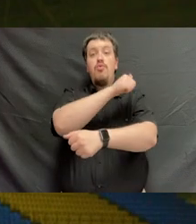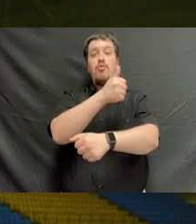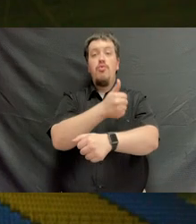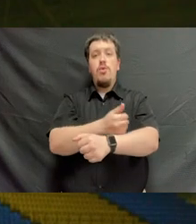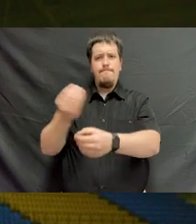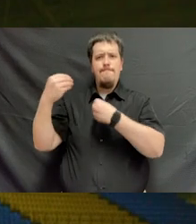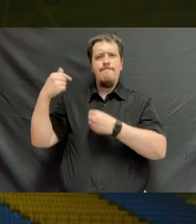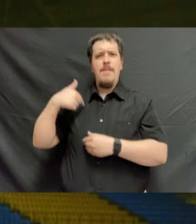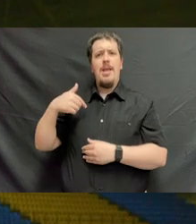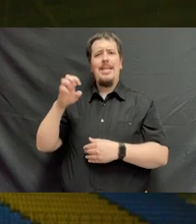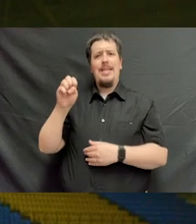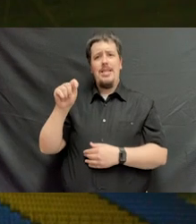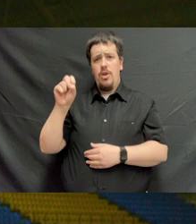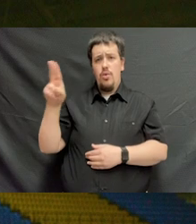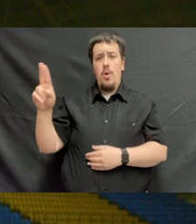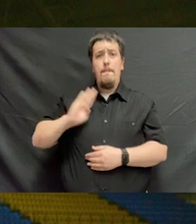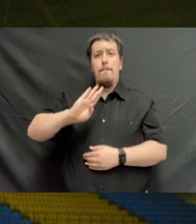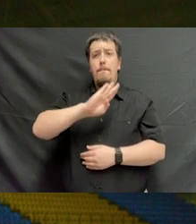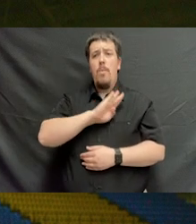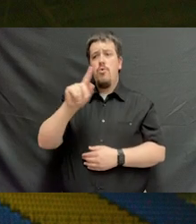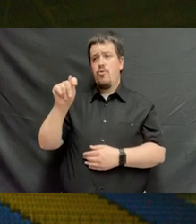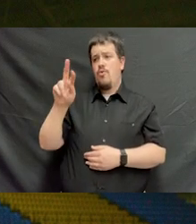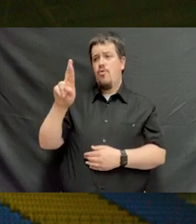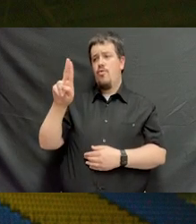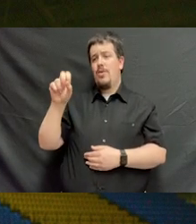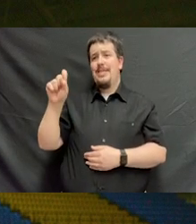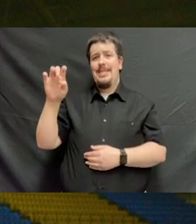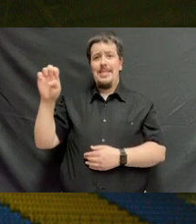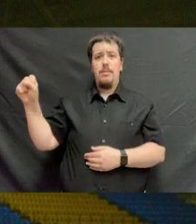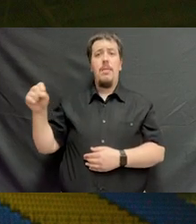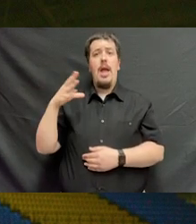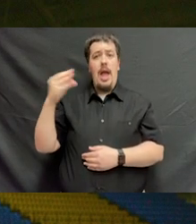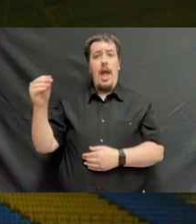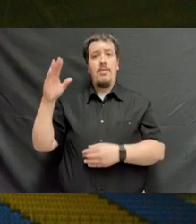by the East Tennessee State University Board of Trustees, and upon the recommendation of your faculty,